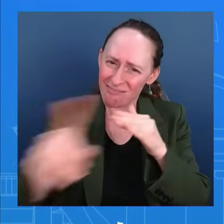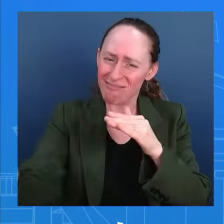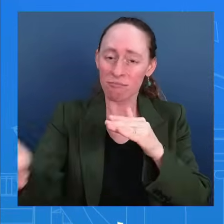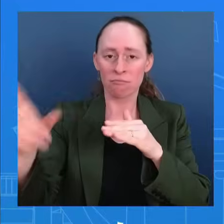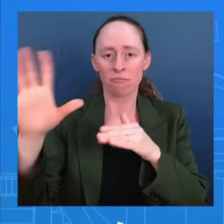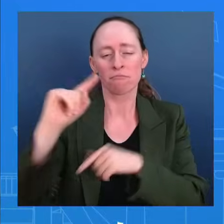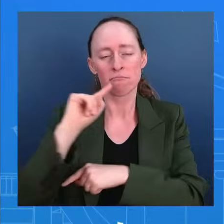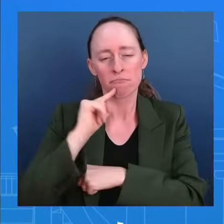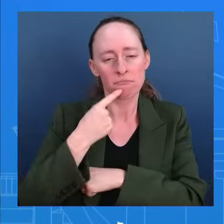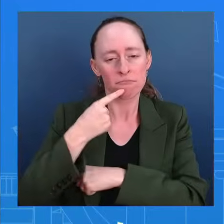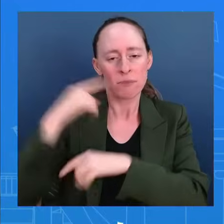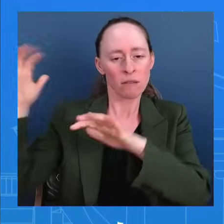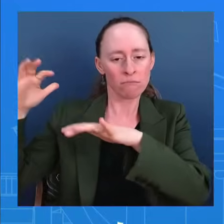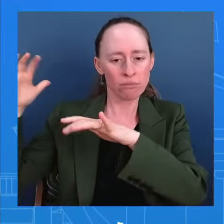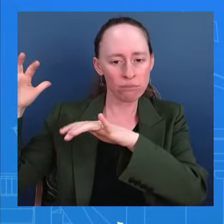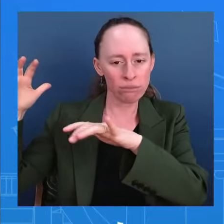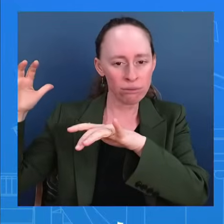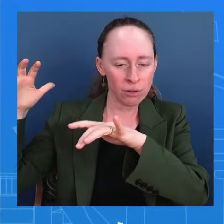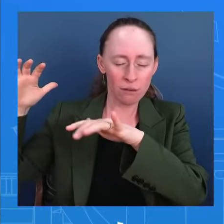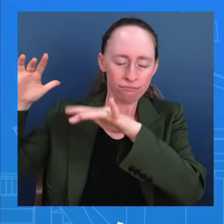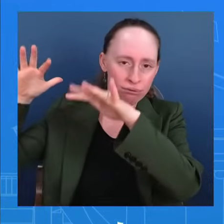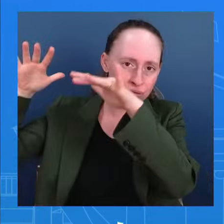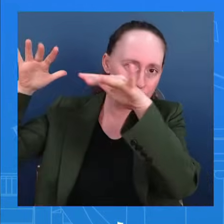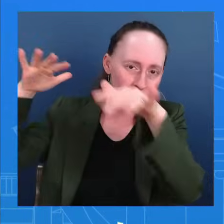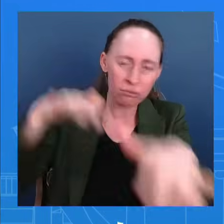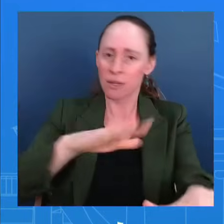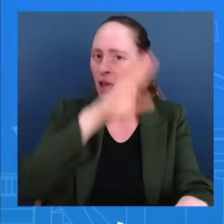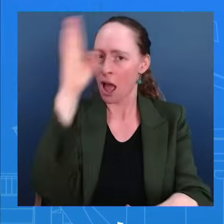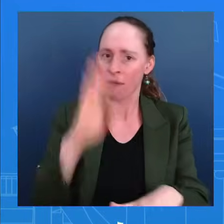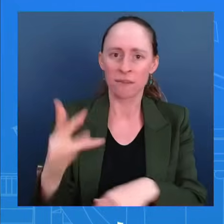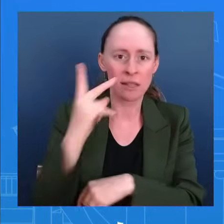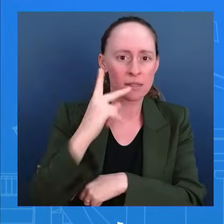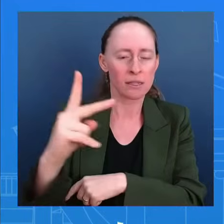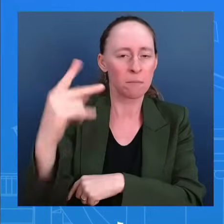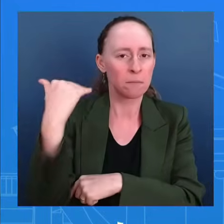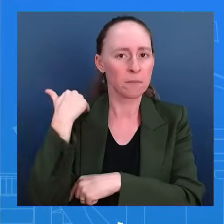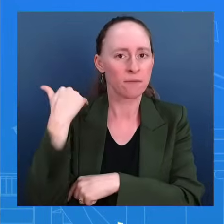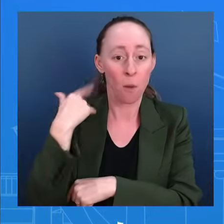She is headed down to Florida to -- to be there with her team,